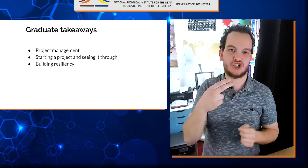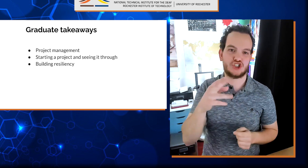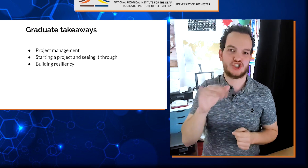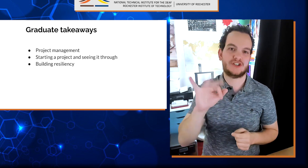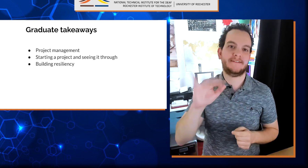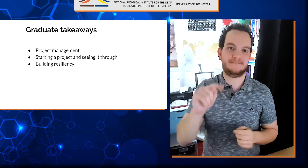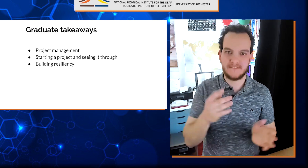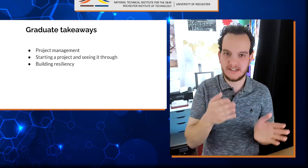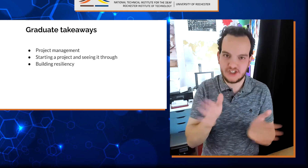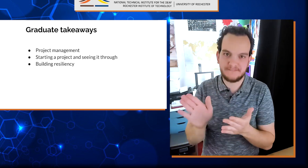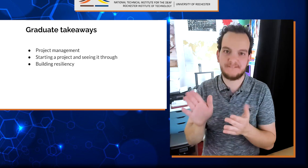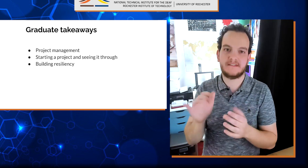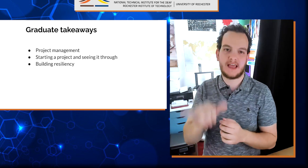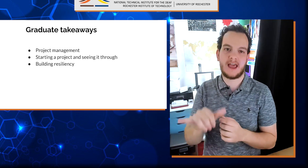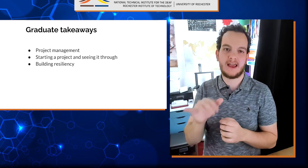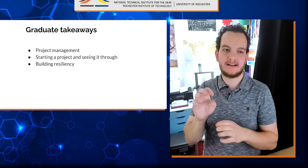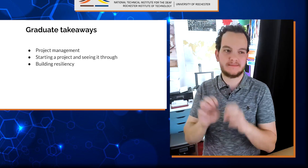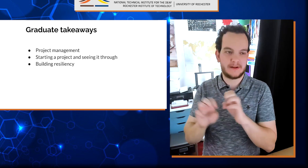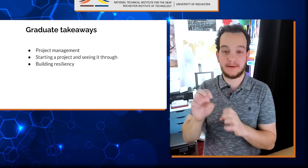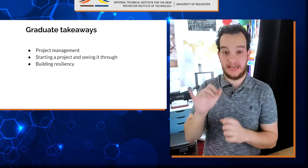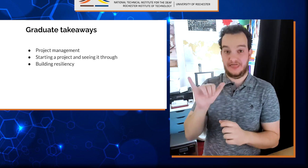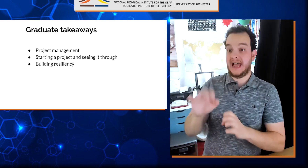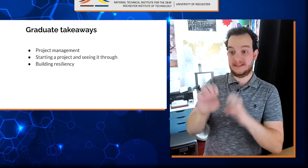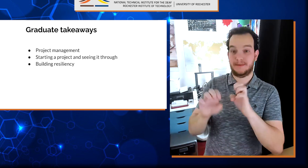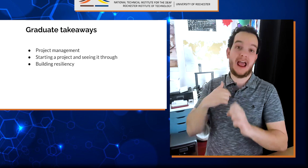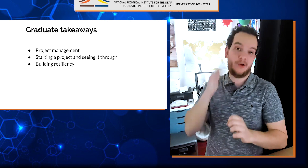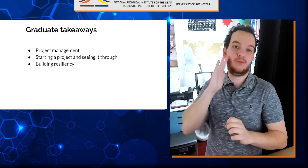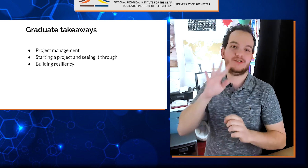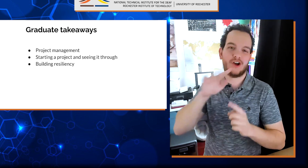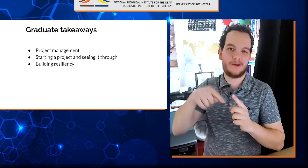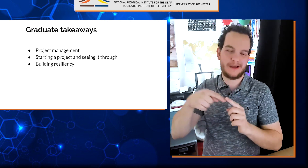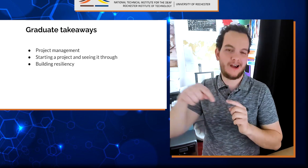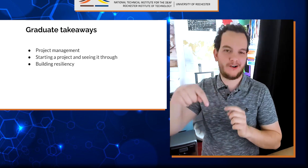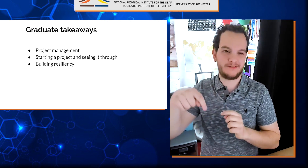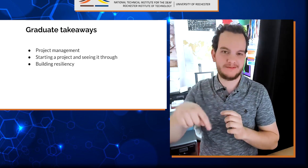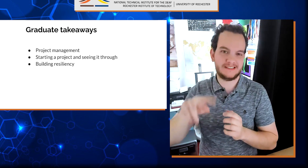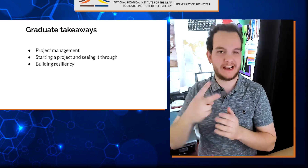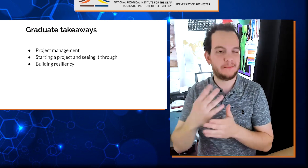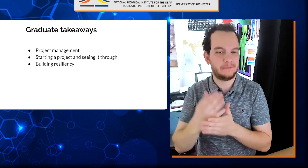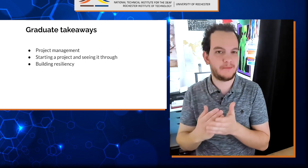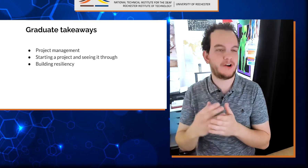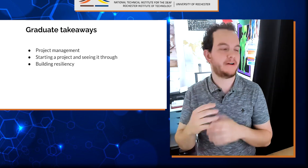And I had to figure out how to shift the experiments fairly quickly. And that's the experiment that I'll be talking about